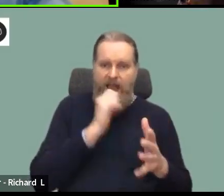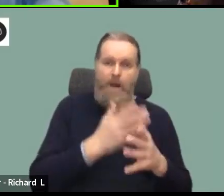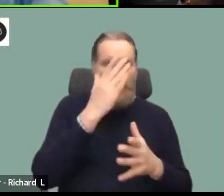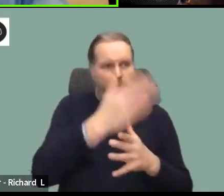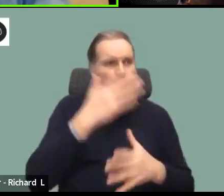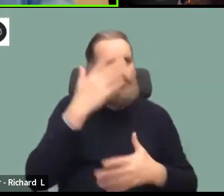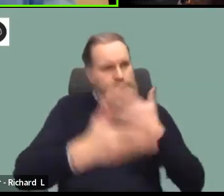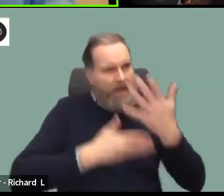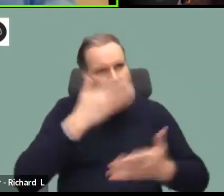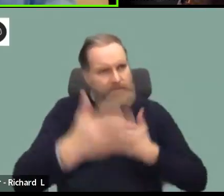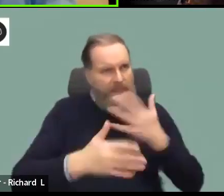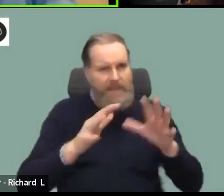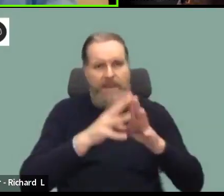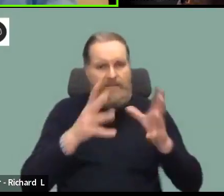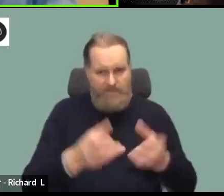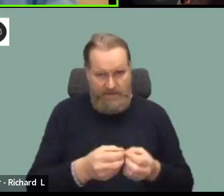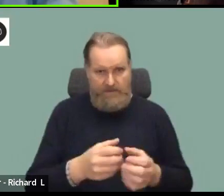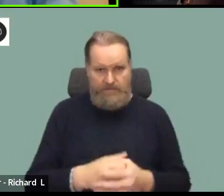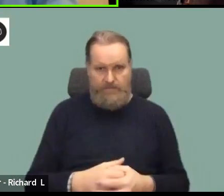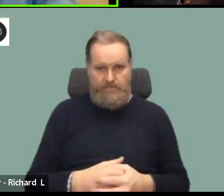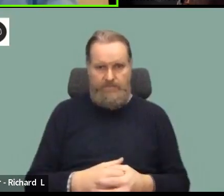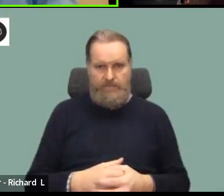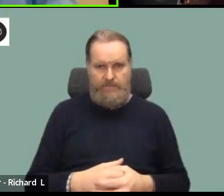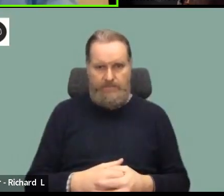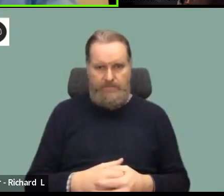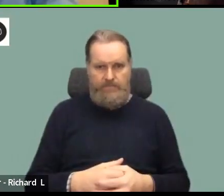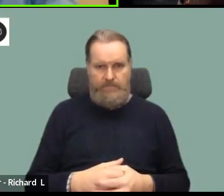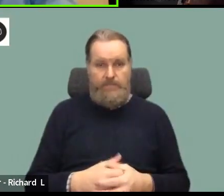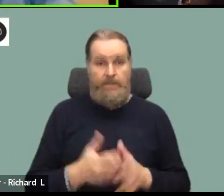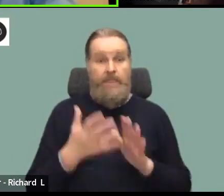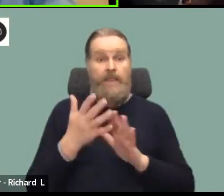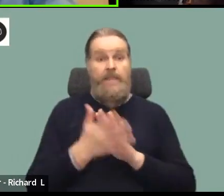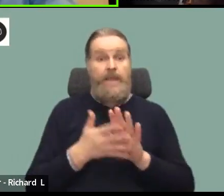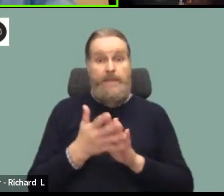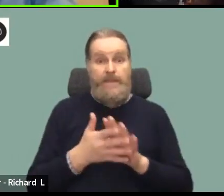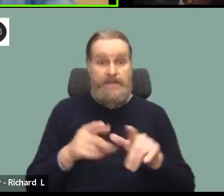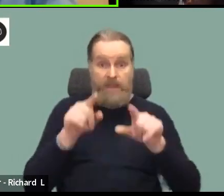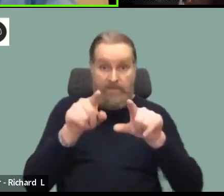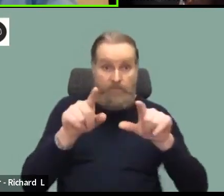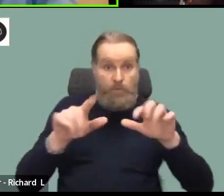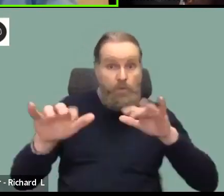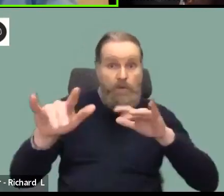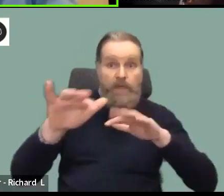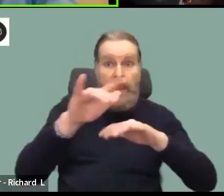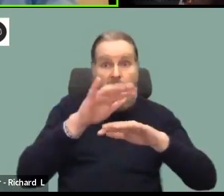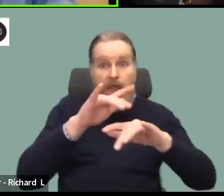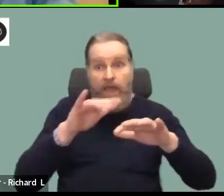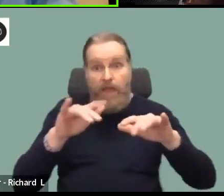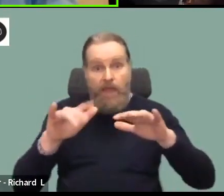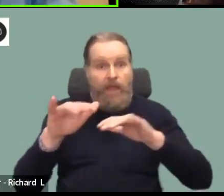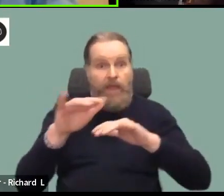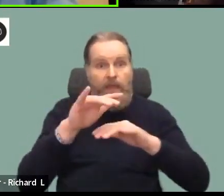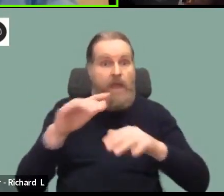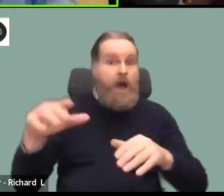members meetings. gs to run through some to run through some of this. And so anyone who And so anyone who's on here now.